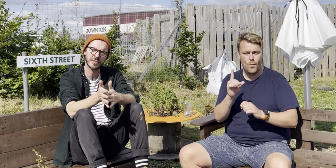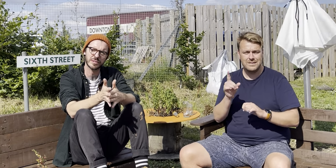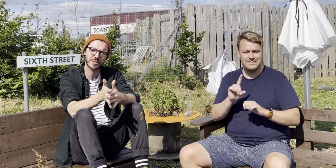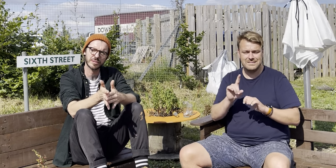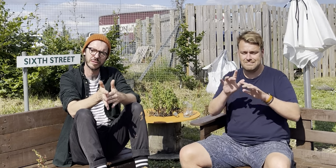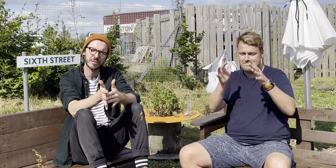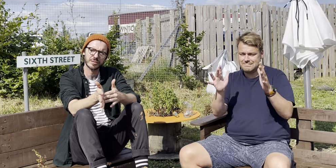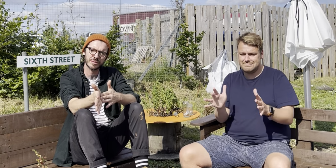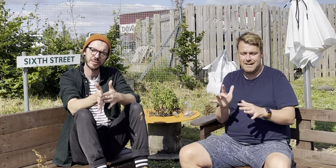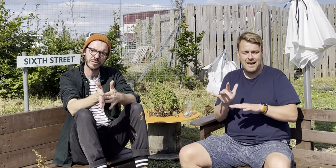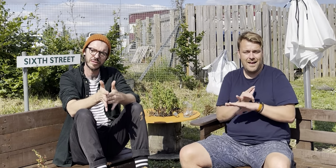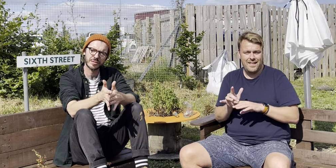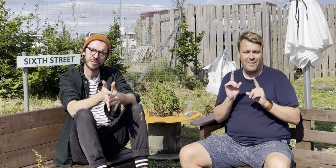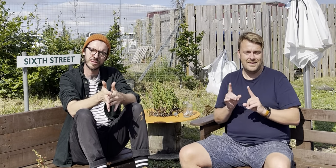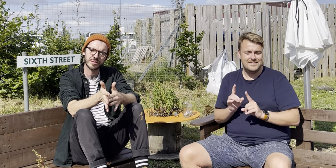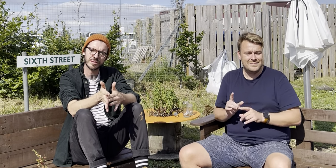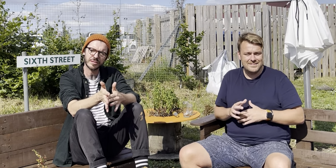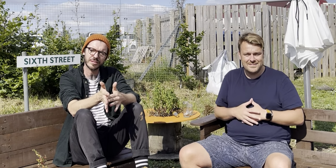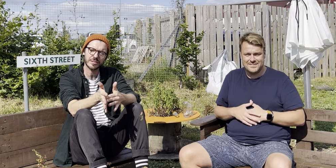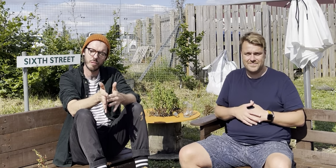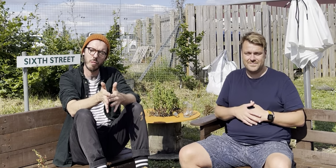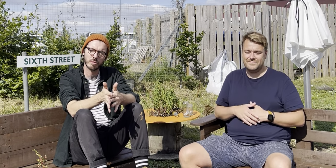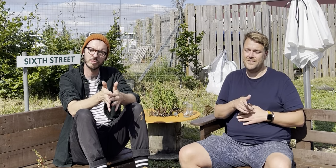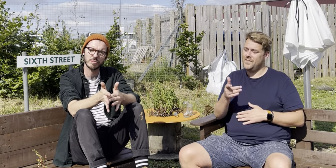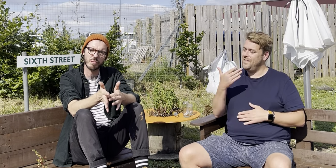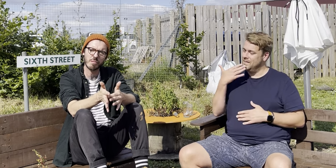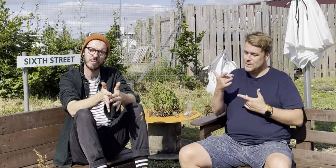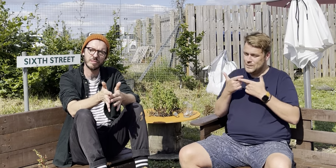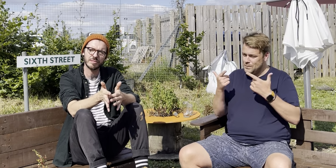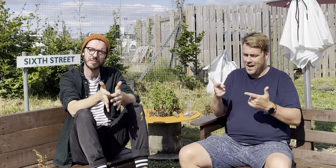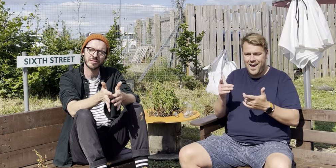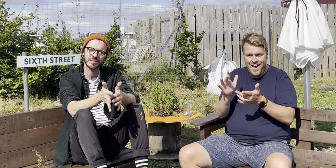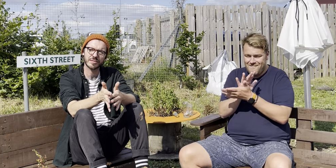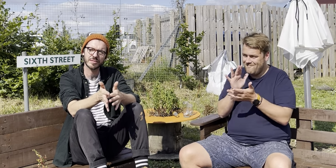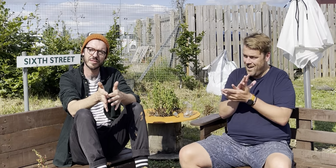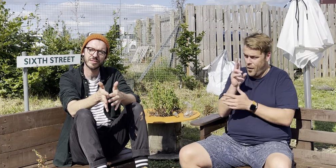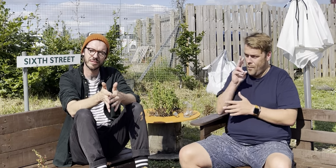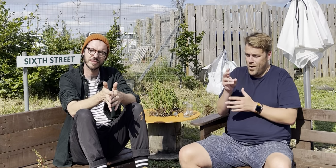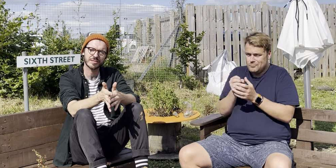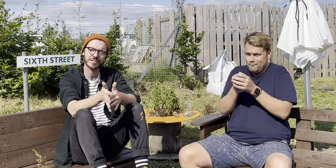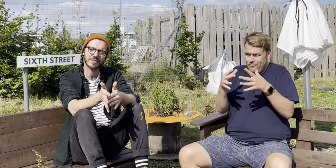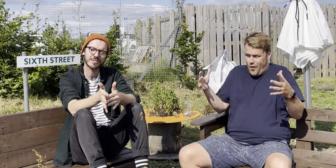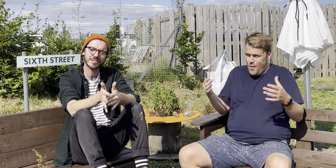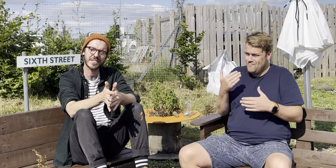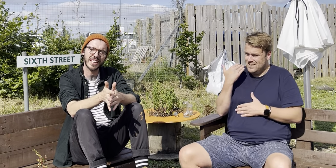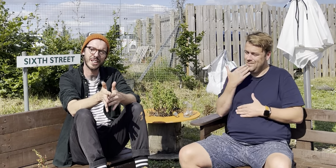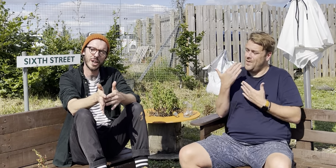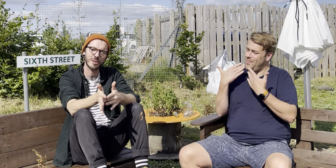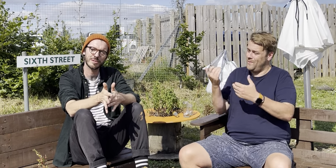thank you so much it's been really fun watching it grow with you and i'm looking forward to seeing where it grows next thank you for your time